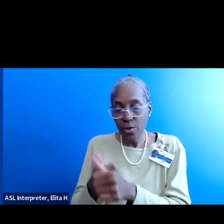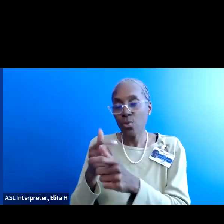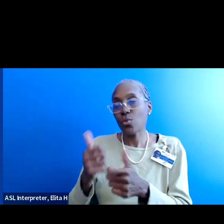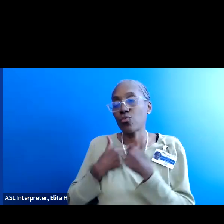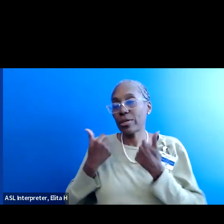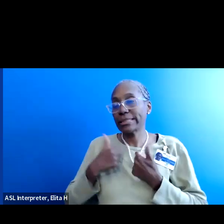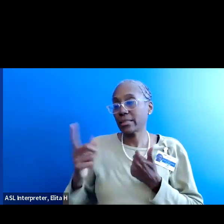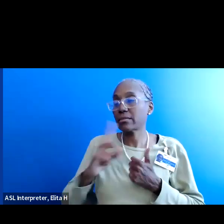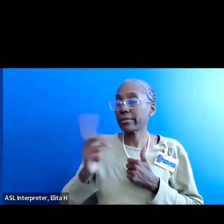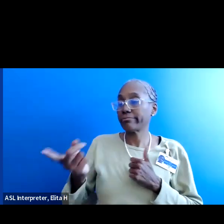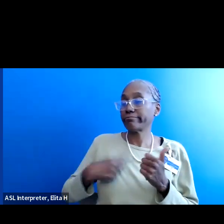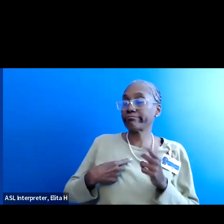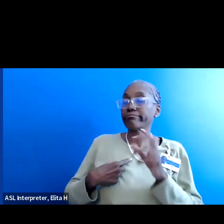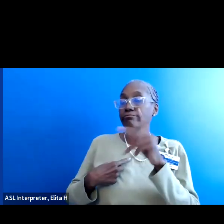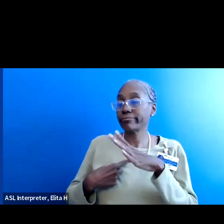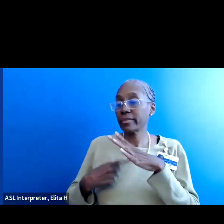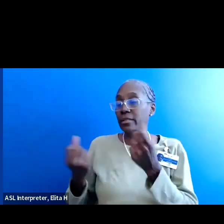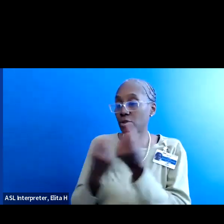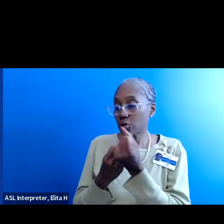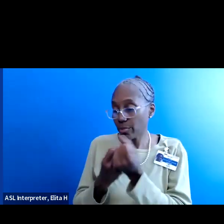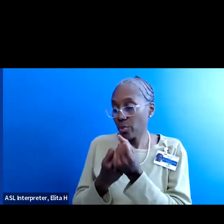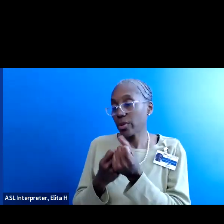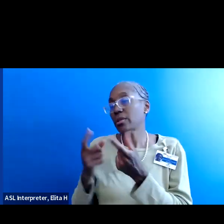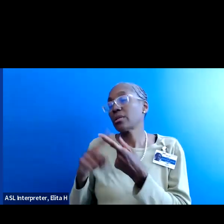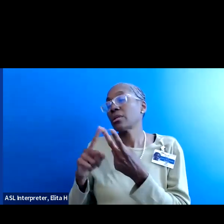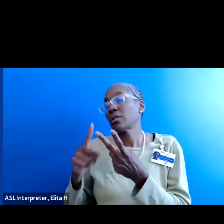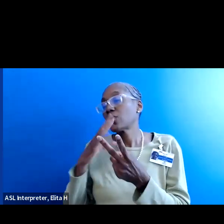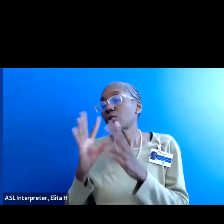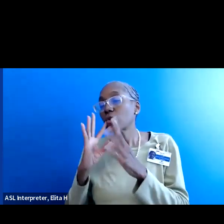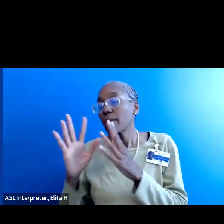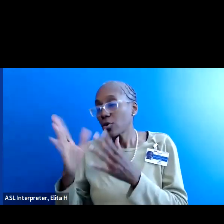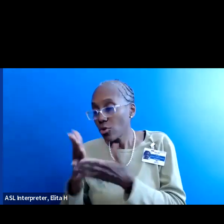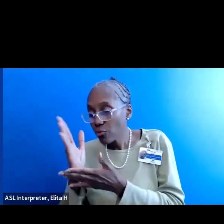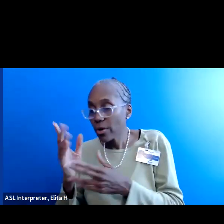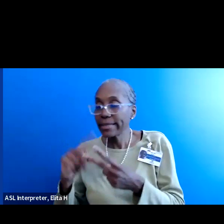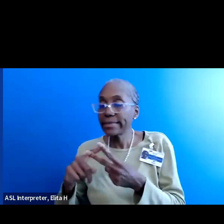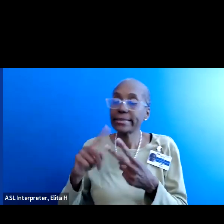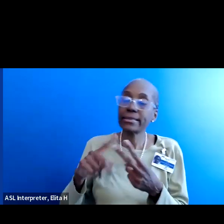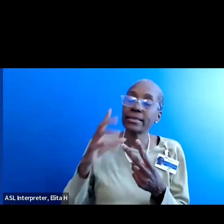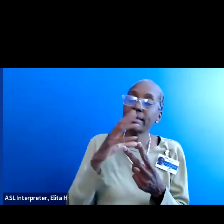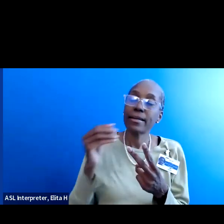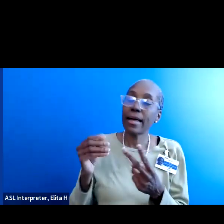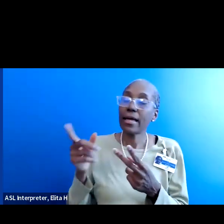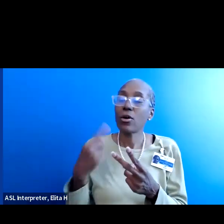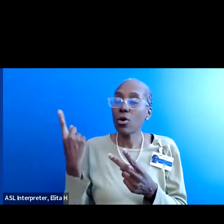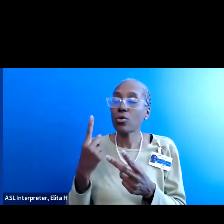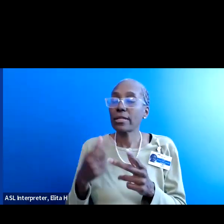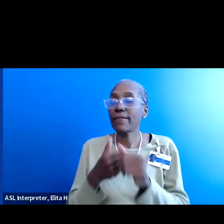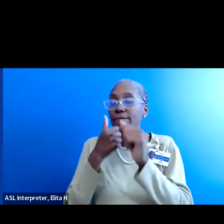And so they would be there to support the residents, they would talk about rights and options for reporting this, but they would only follow the residents lead.